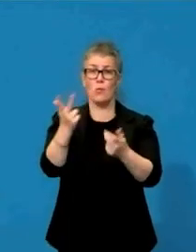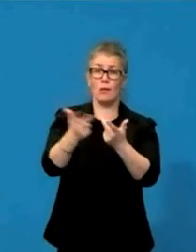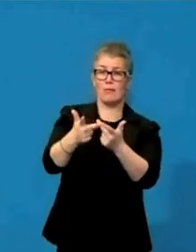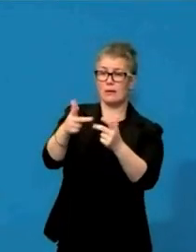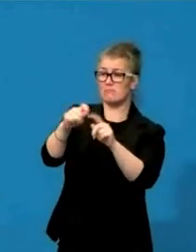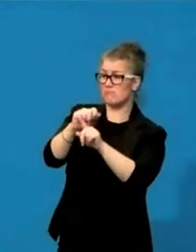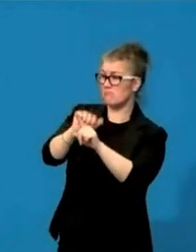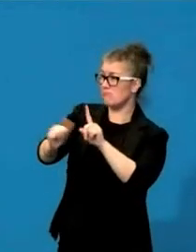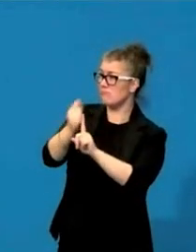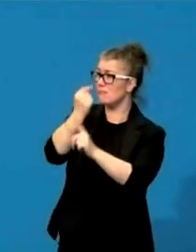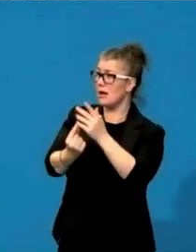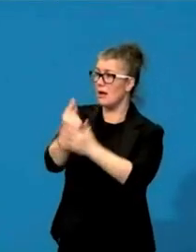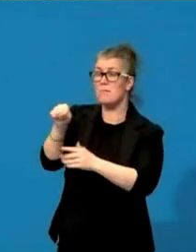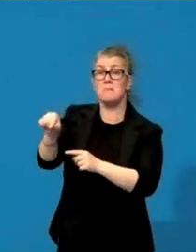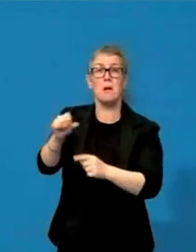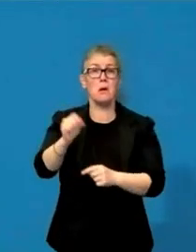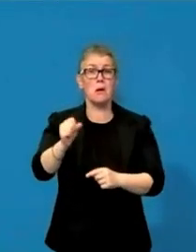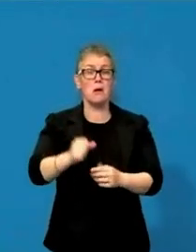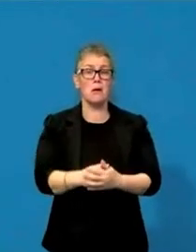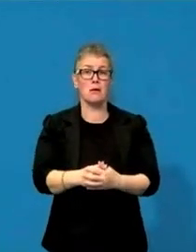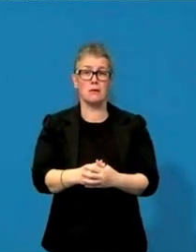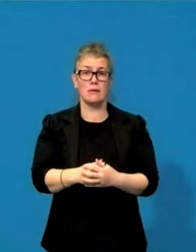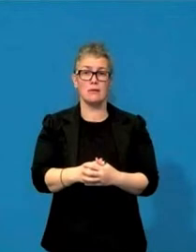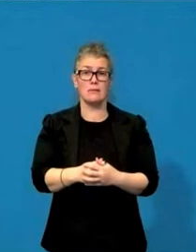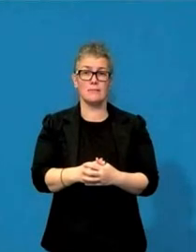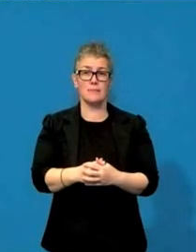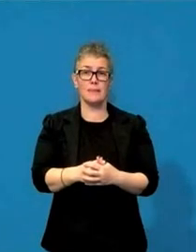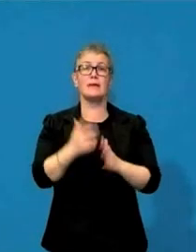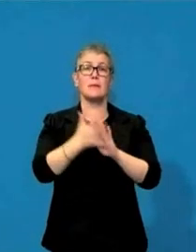So where you have somebody who has an understanding of the issues that these kids